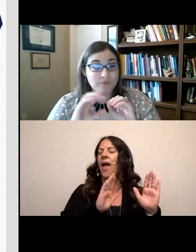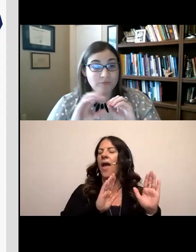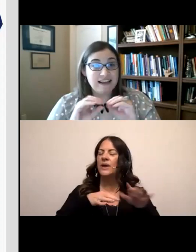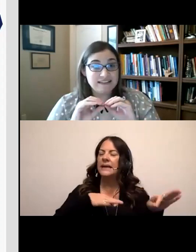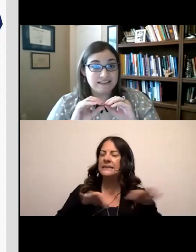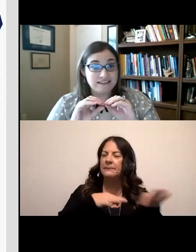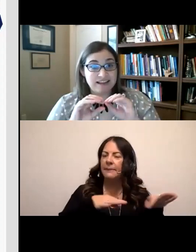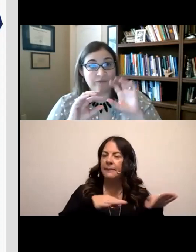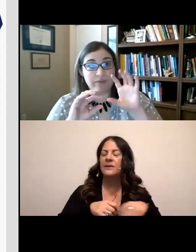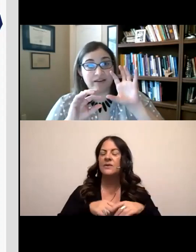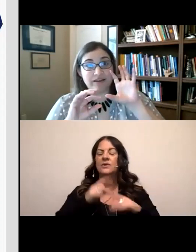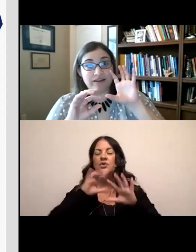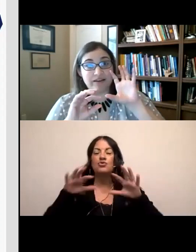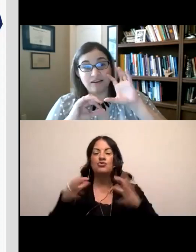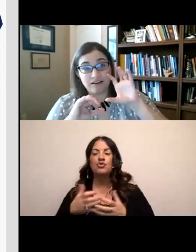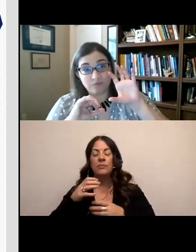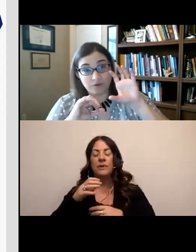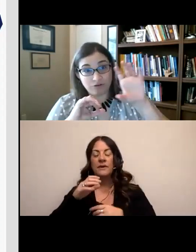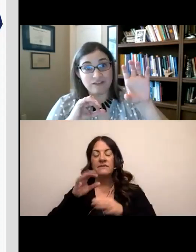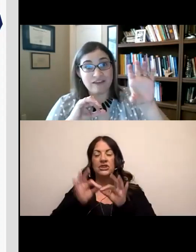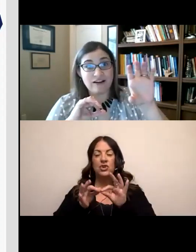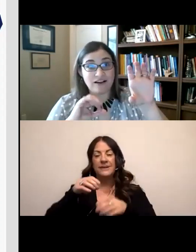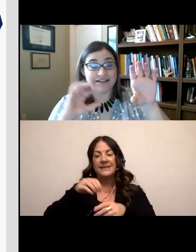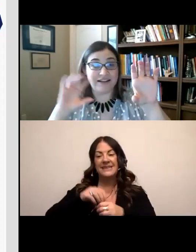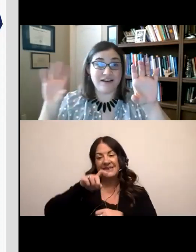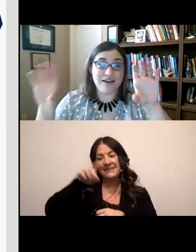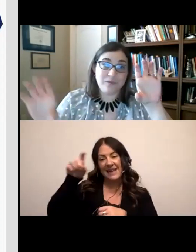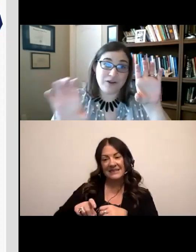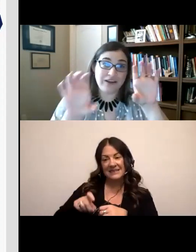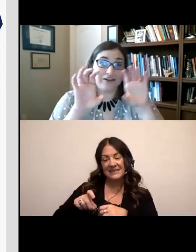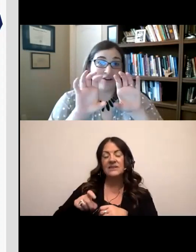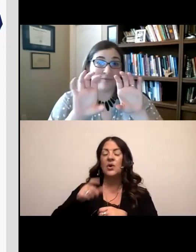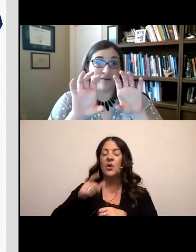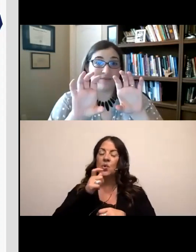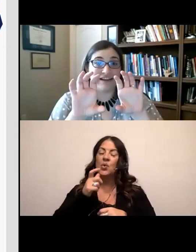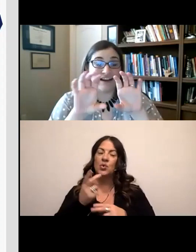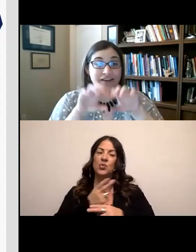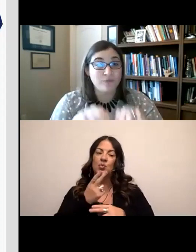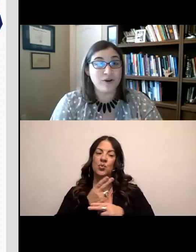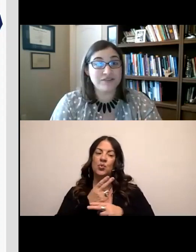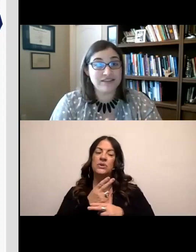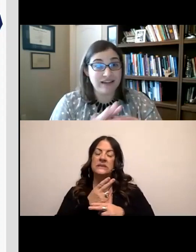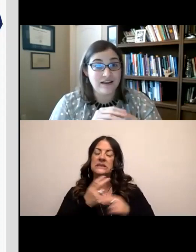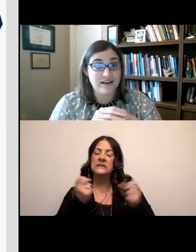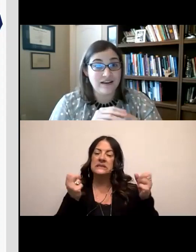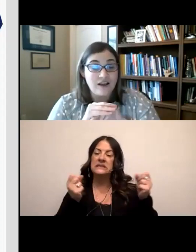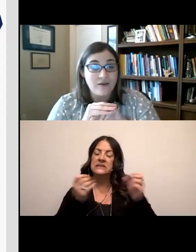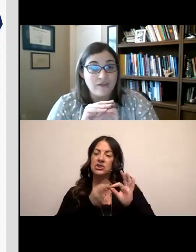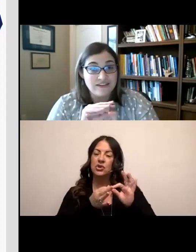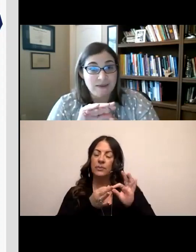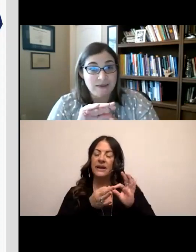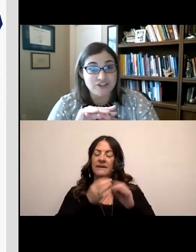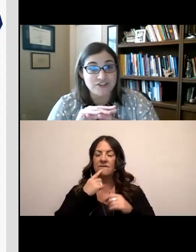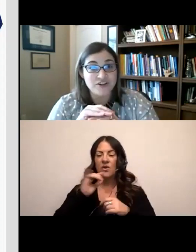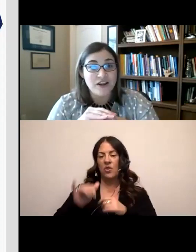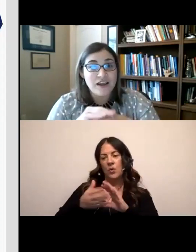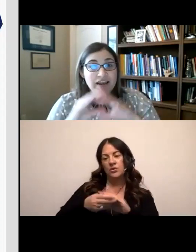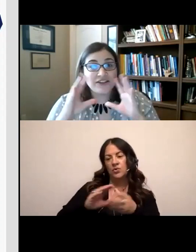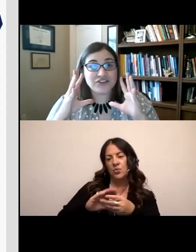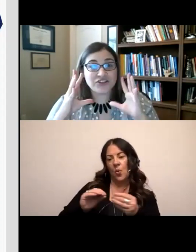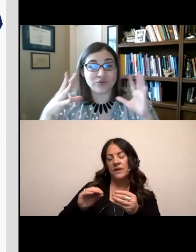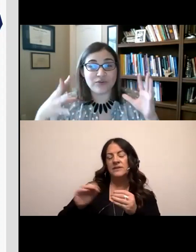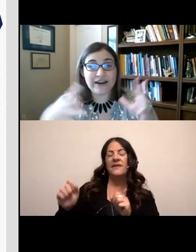IN TEXAS RECORDING CONTENT AND PUTTING INTERPRETER ON THE SIDE AND POSTING IT ON PAGES SO IT'S A GREAT